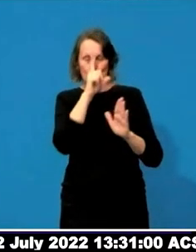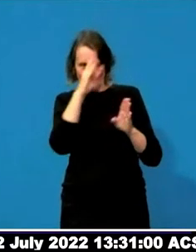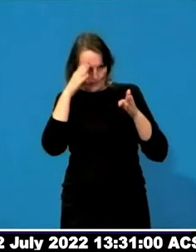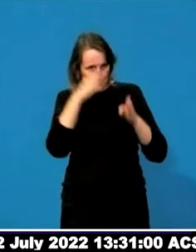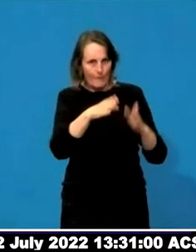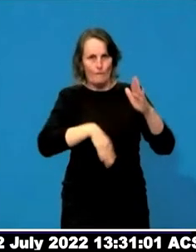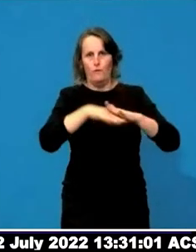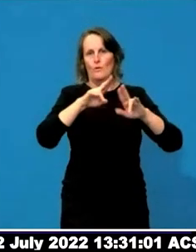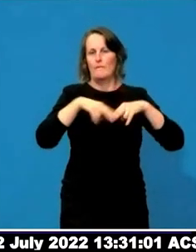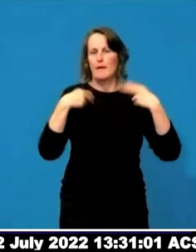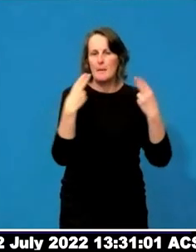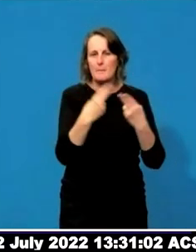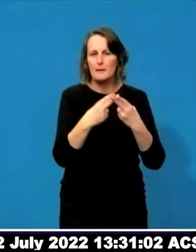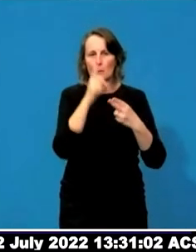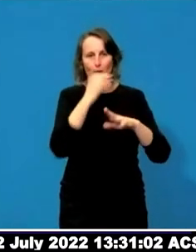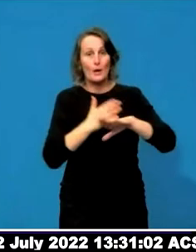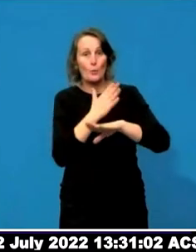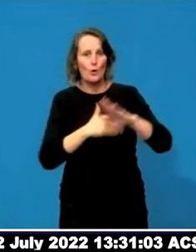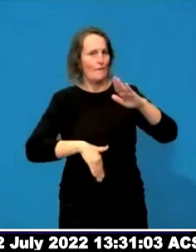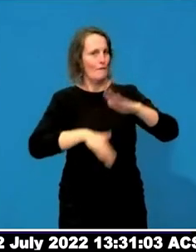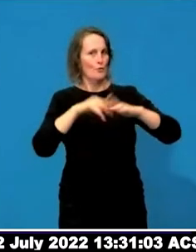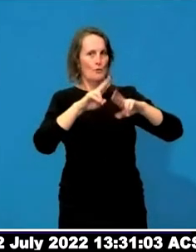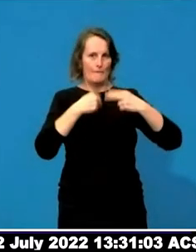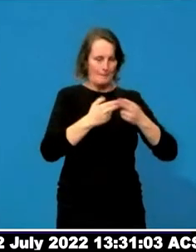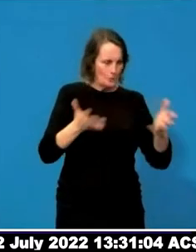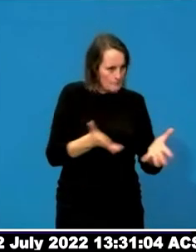like working with the whole family to build the capacity of the family